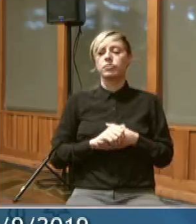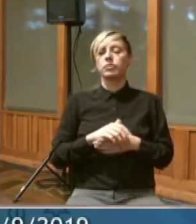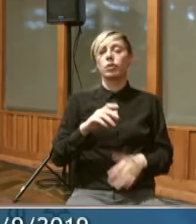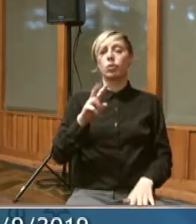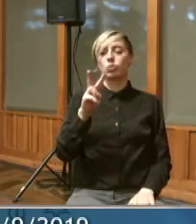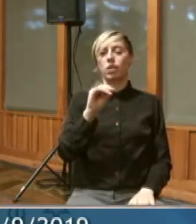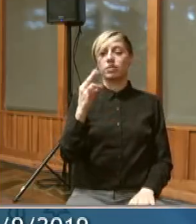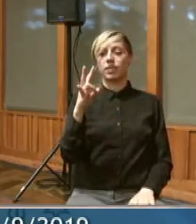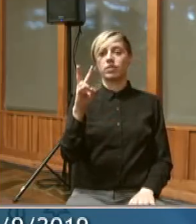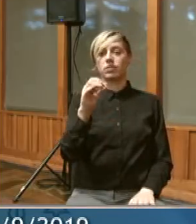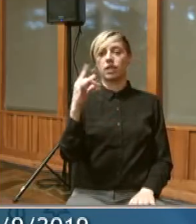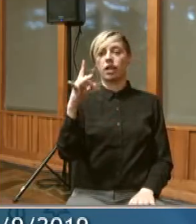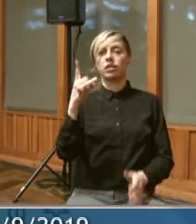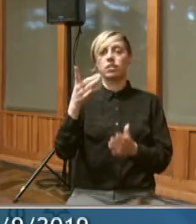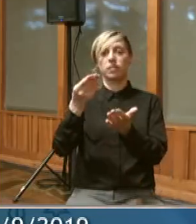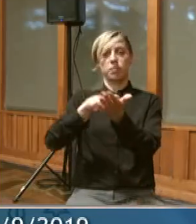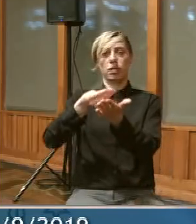THE CITY'S HEALTH. IT'S NOW BEEN DOCUMENTED THAT